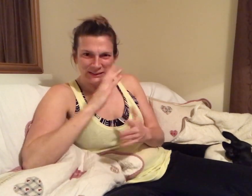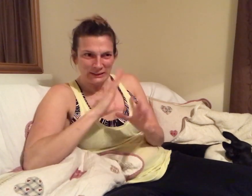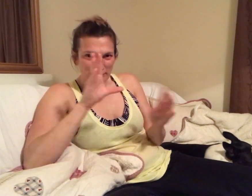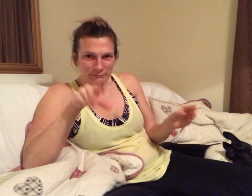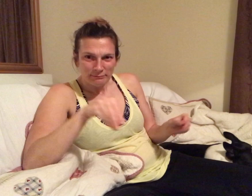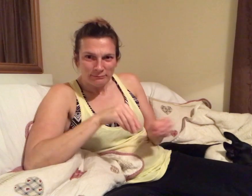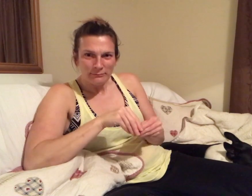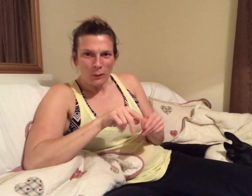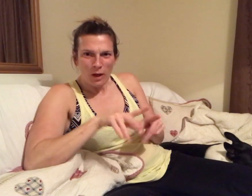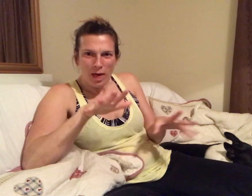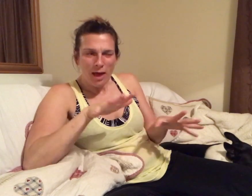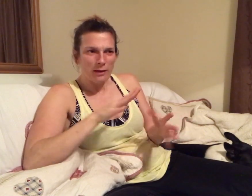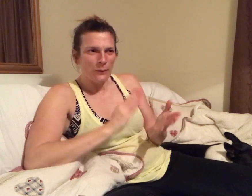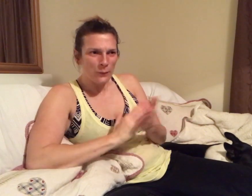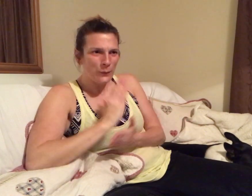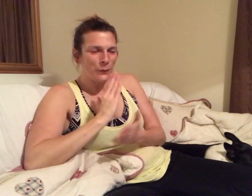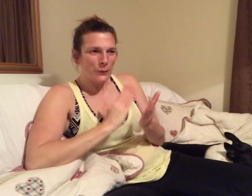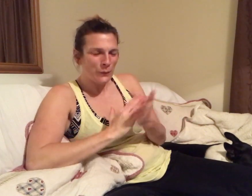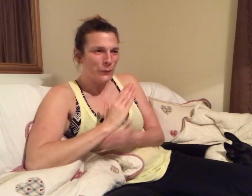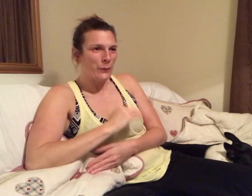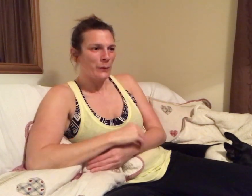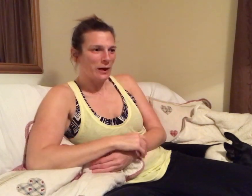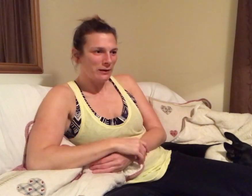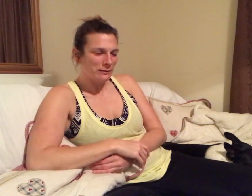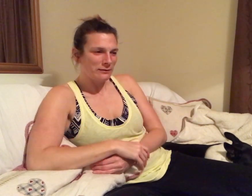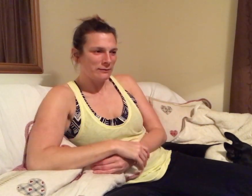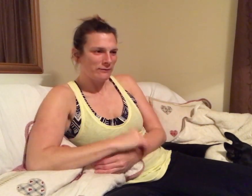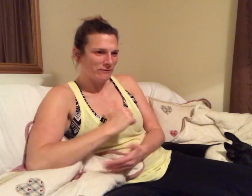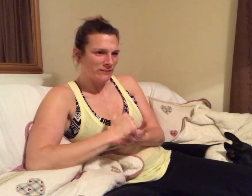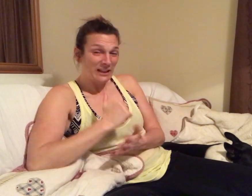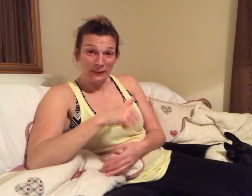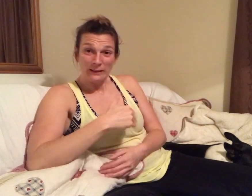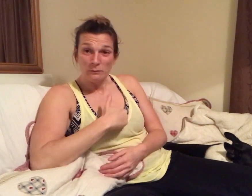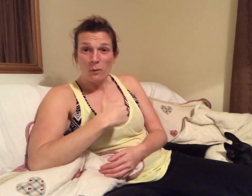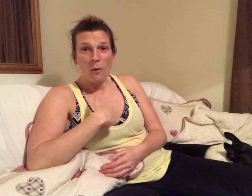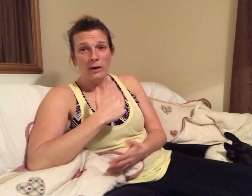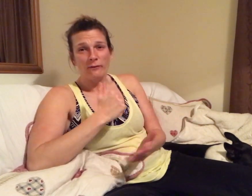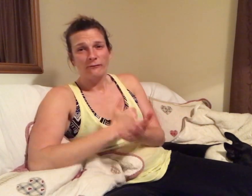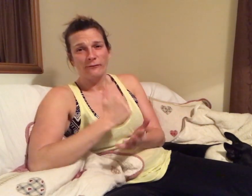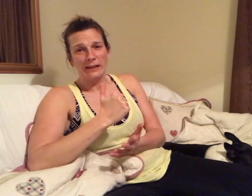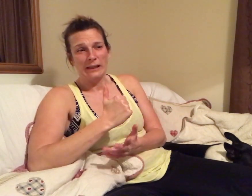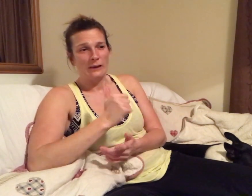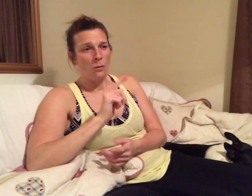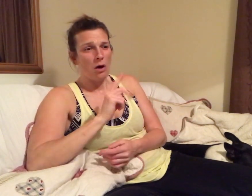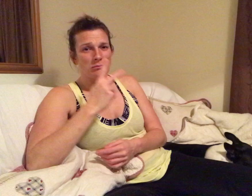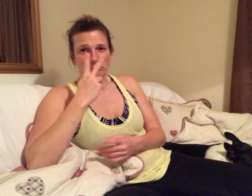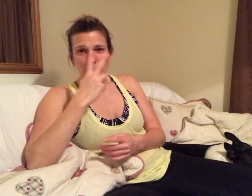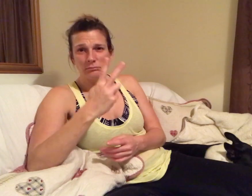so we know what the whole play looks like... It's great! This morning was great,